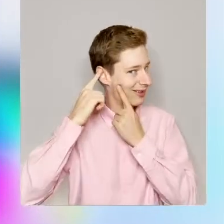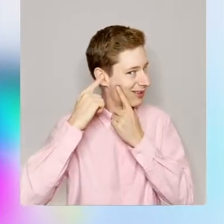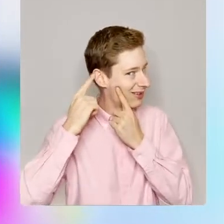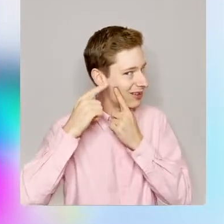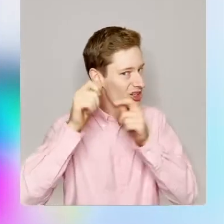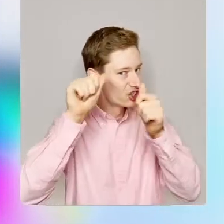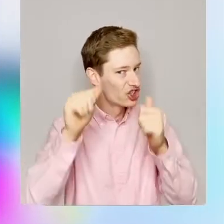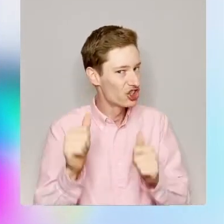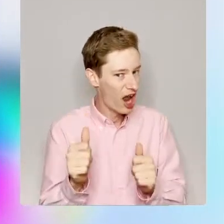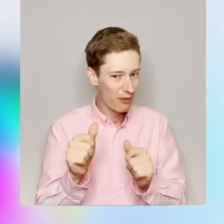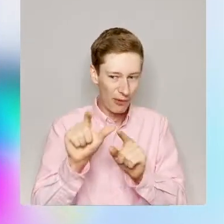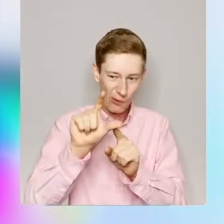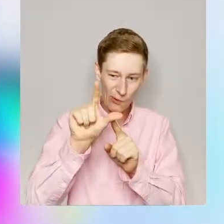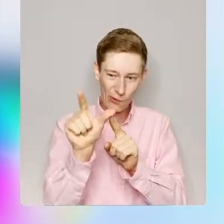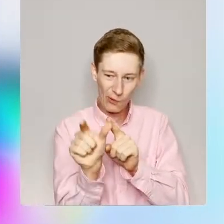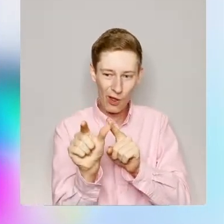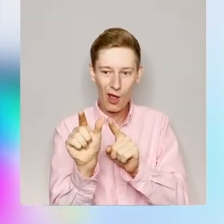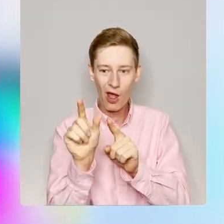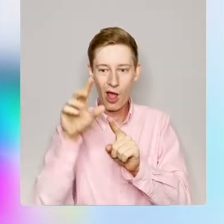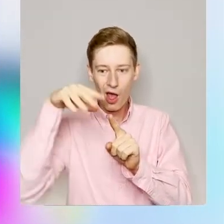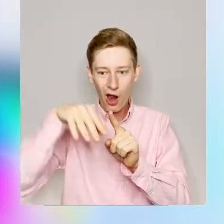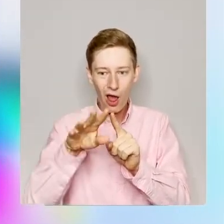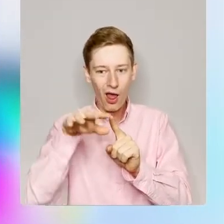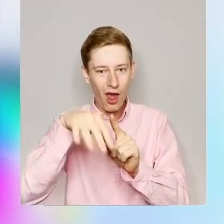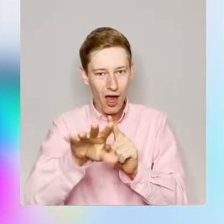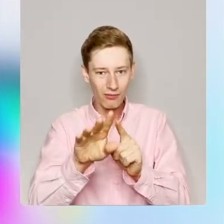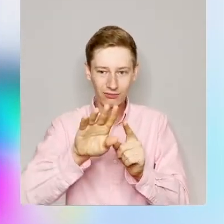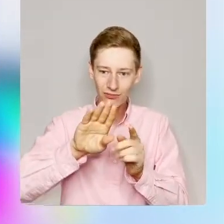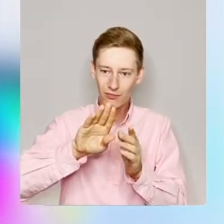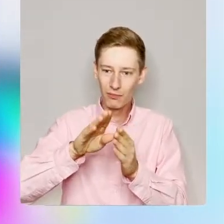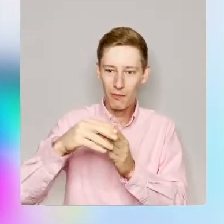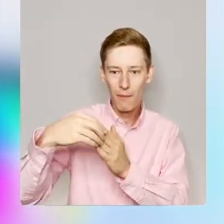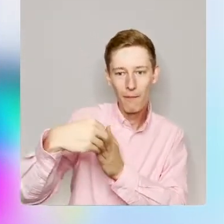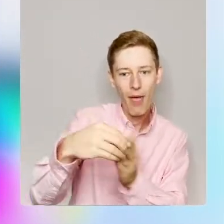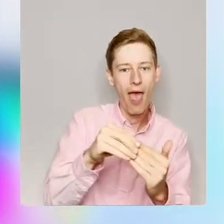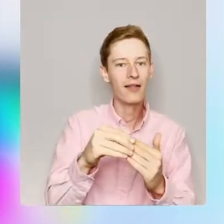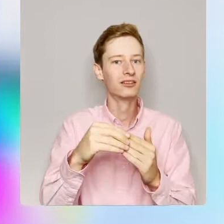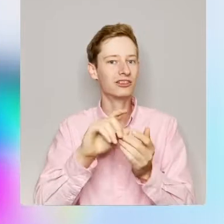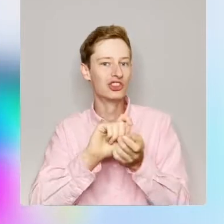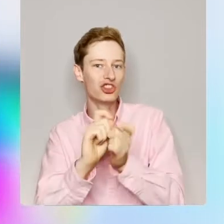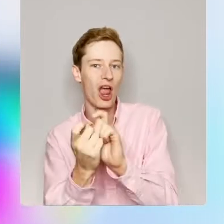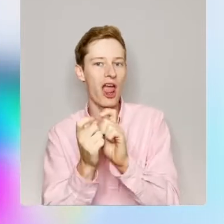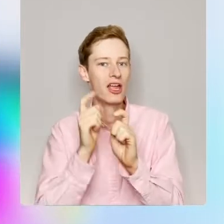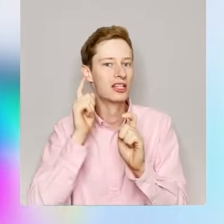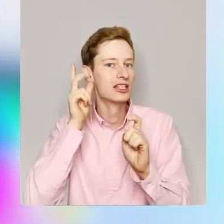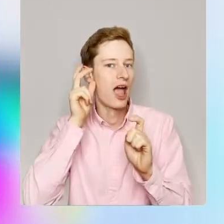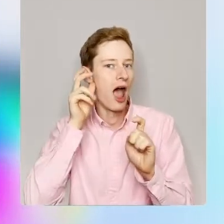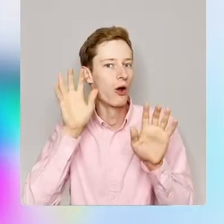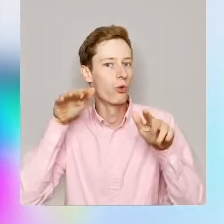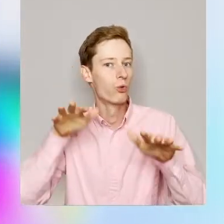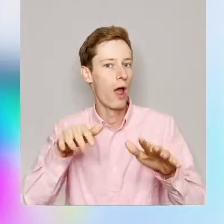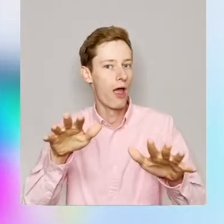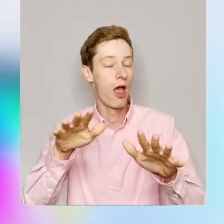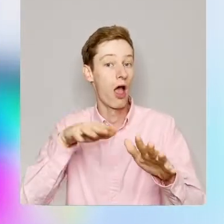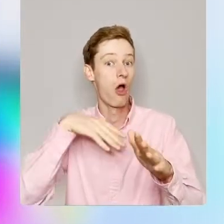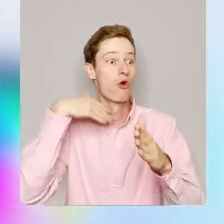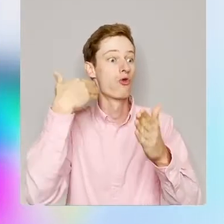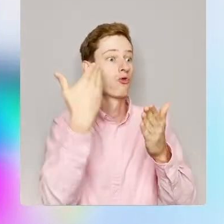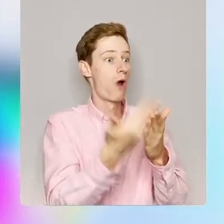Sounds reflect off of us and bend around us, and this changes the way that they sound when they finally arrive at our eardrums.